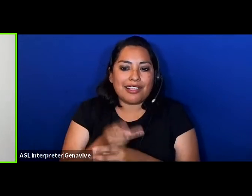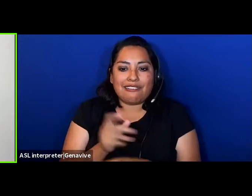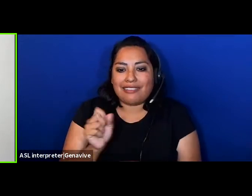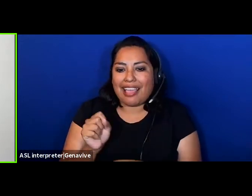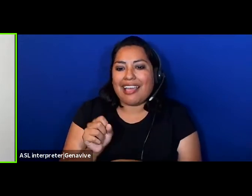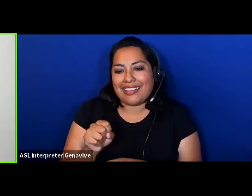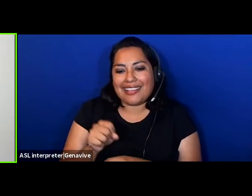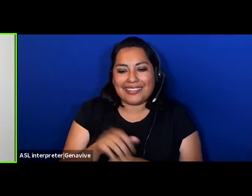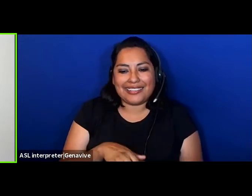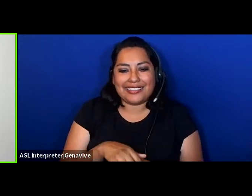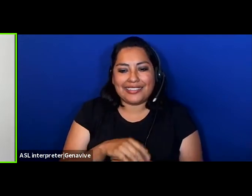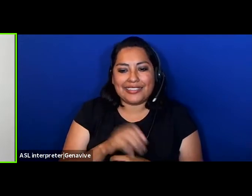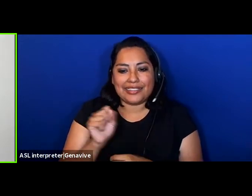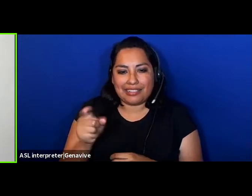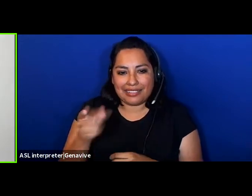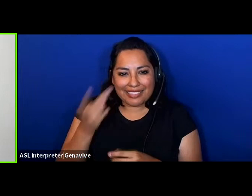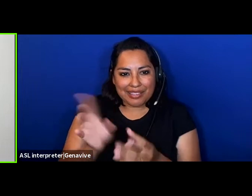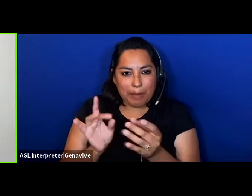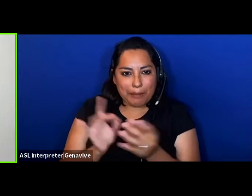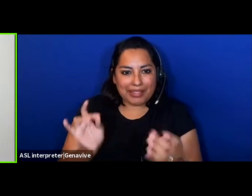yeah. Exactly. That's why we are taking a little bit of a break.